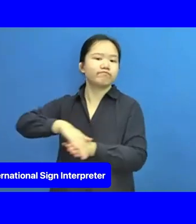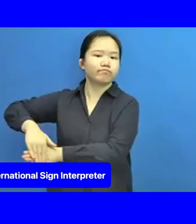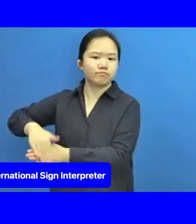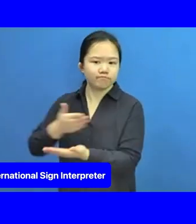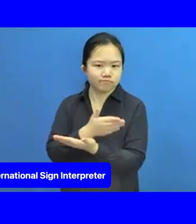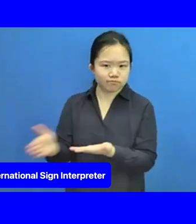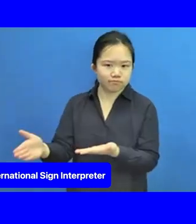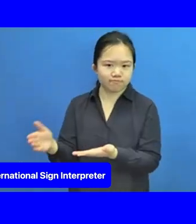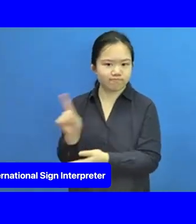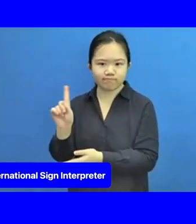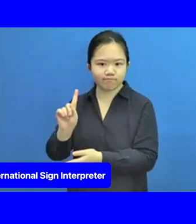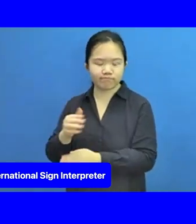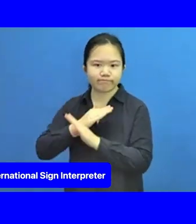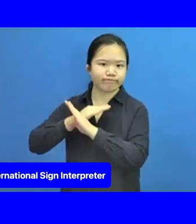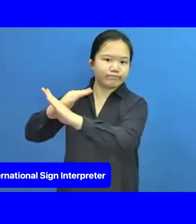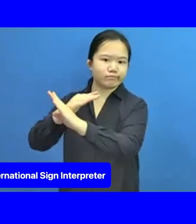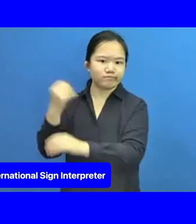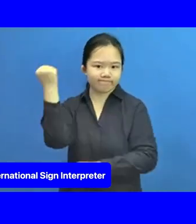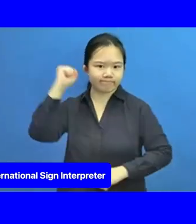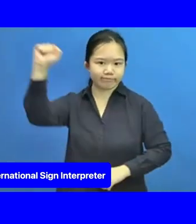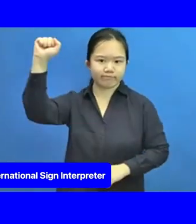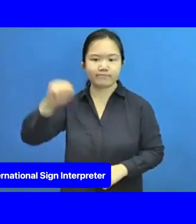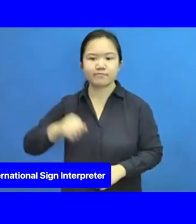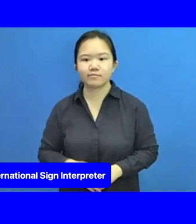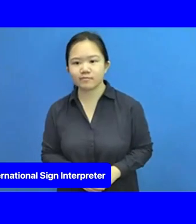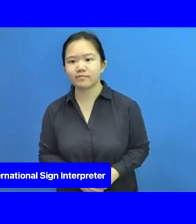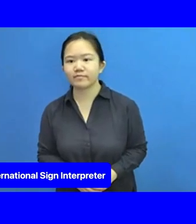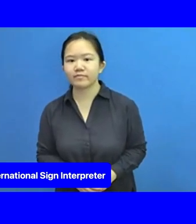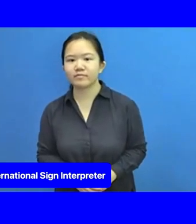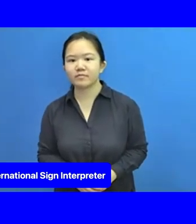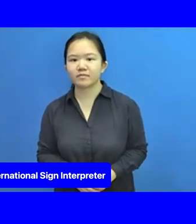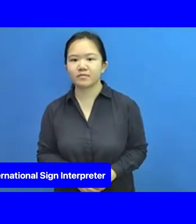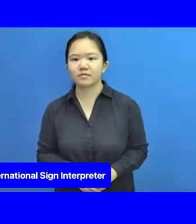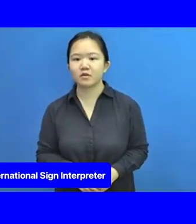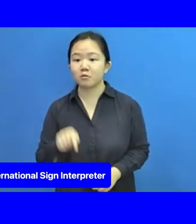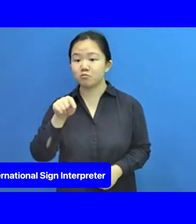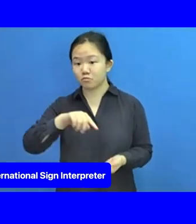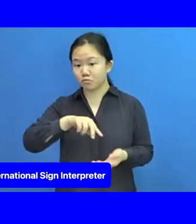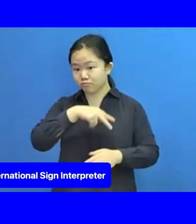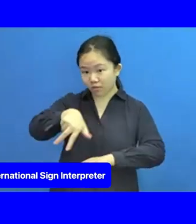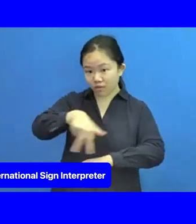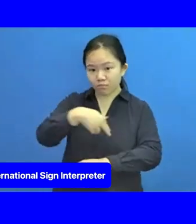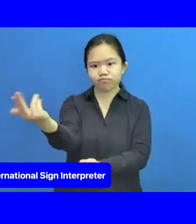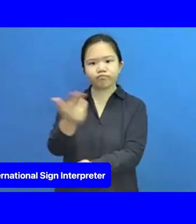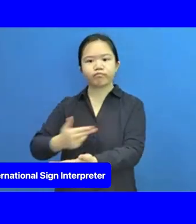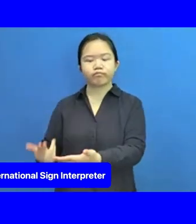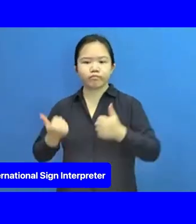The importance of this funding scheme resonates with me also for another reason, apologies for preaching a little bit